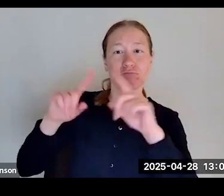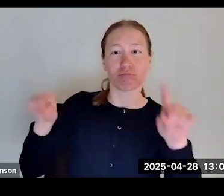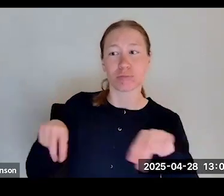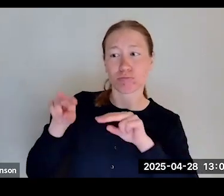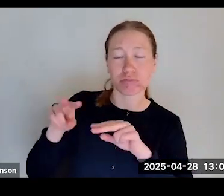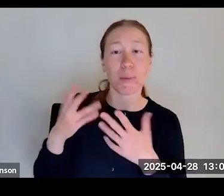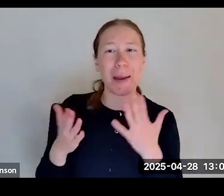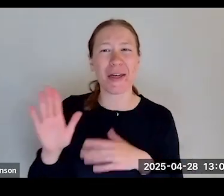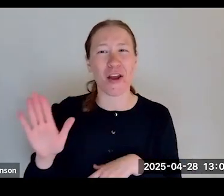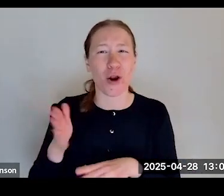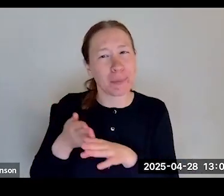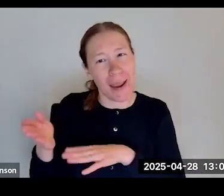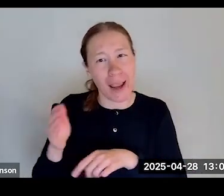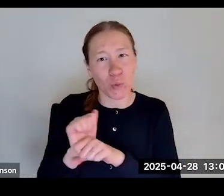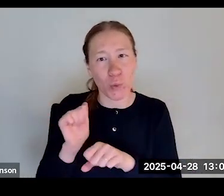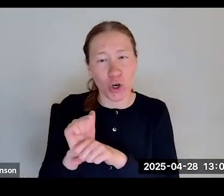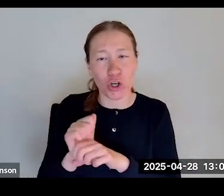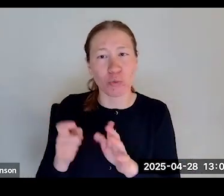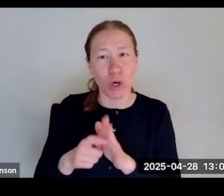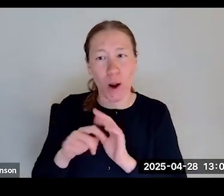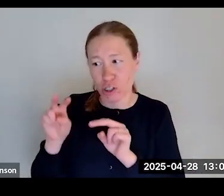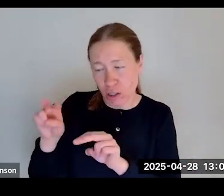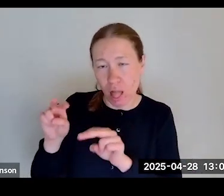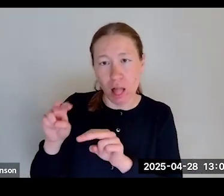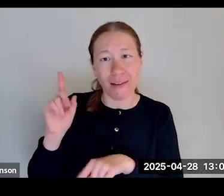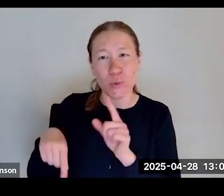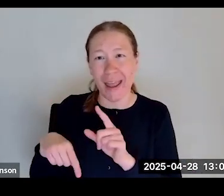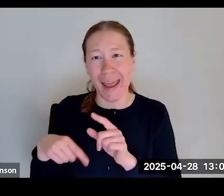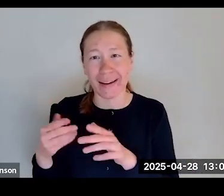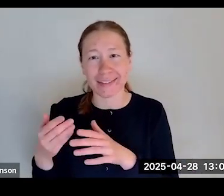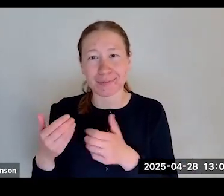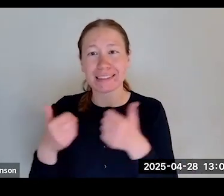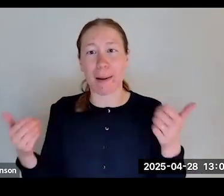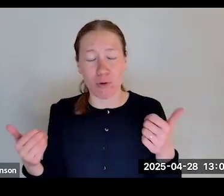or rotating job tasks isn't able to be accomplished. The anti-glare screen filter